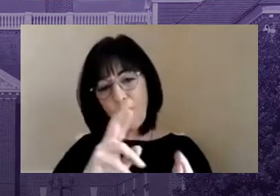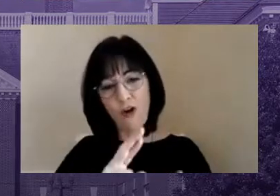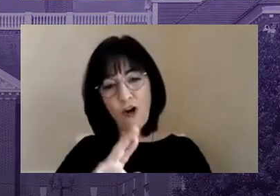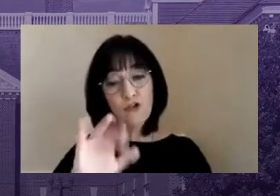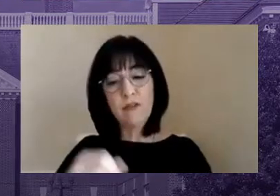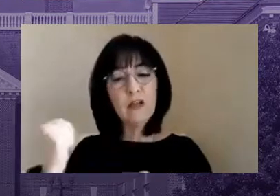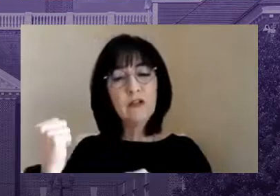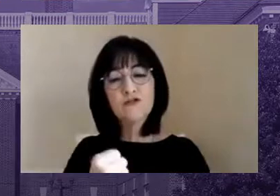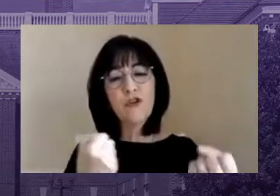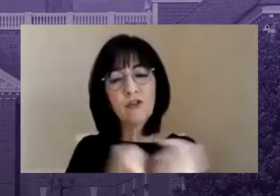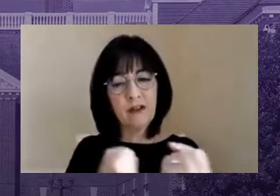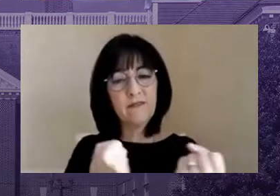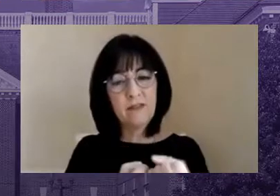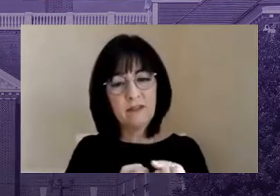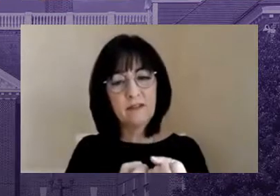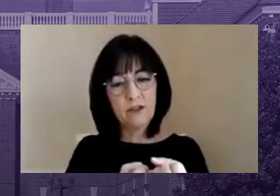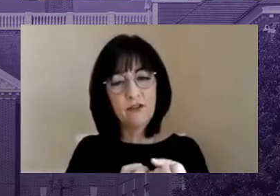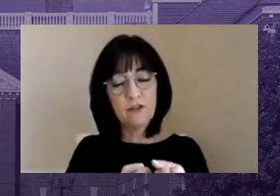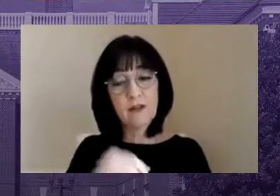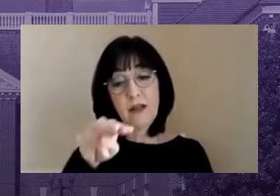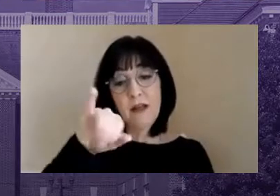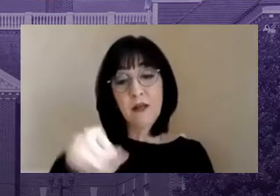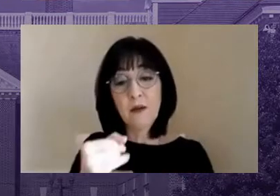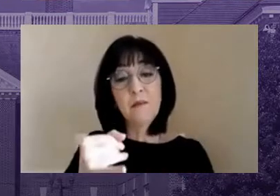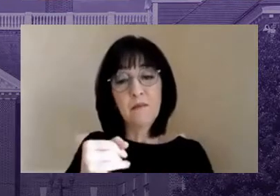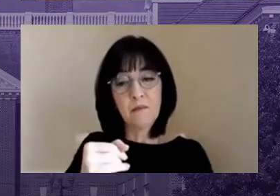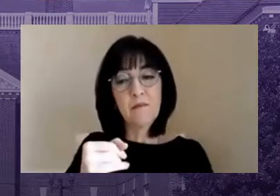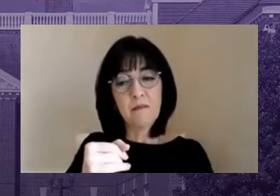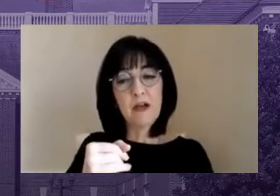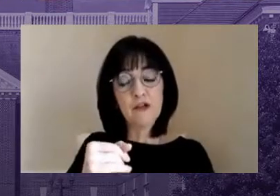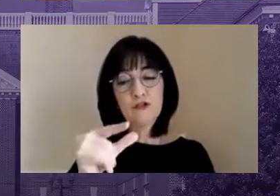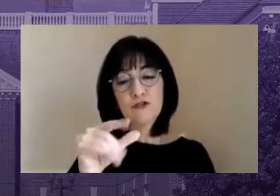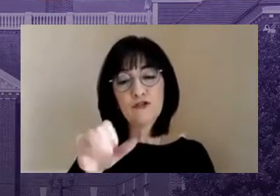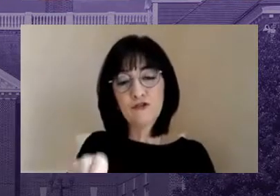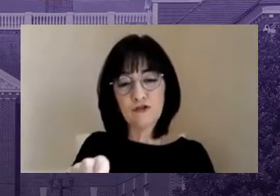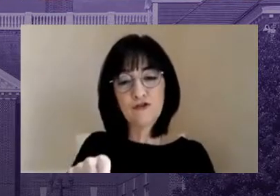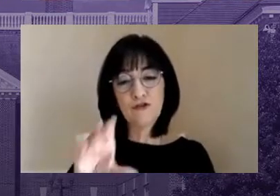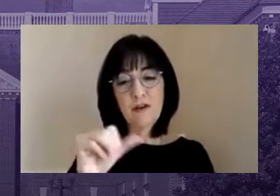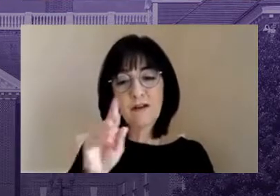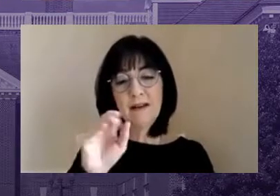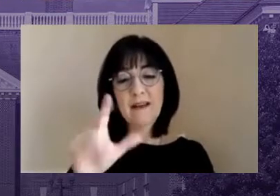students. Major General Carol A. Timmons, you'll hear more about Major General Timmons later in